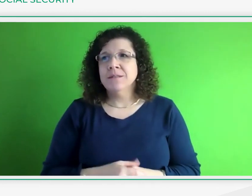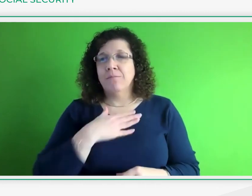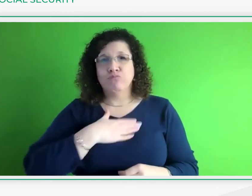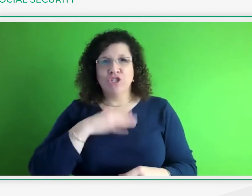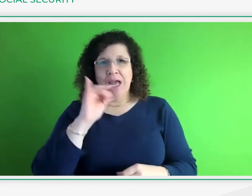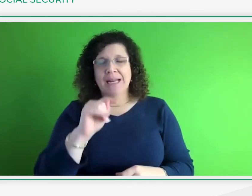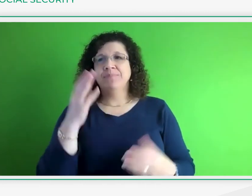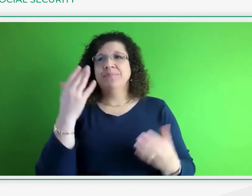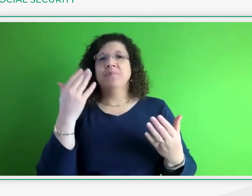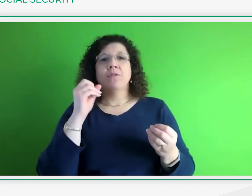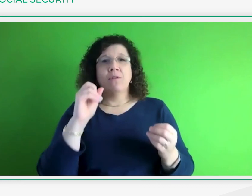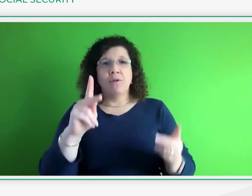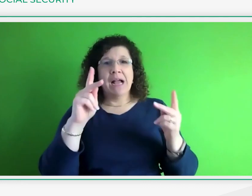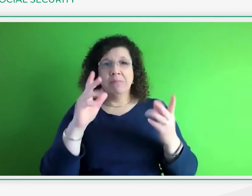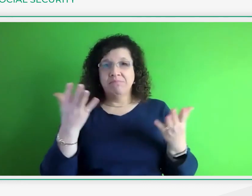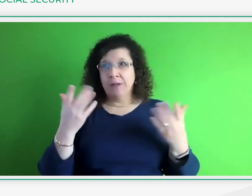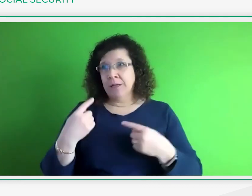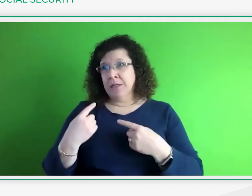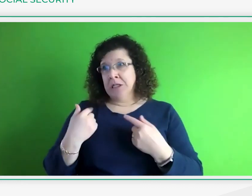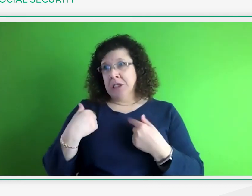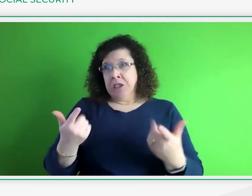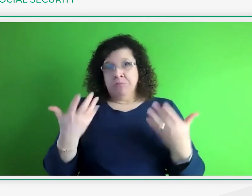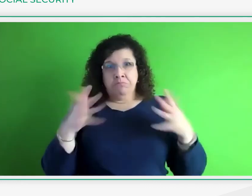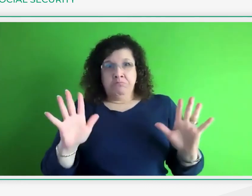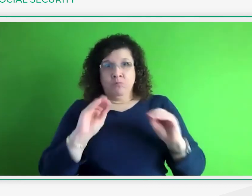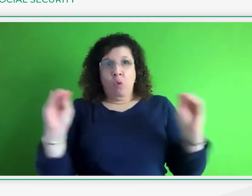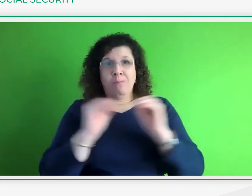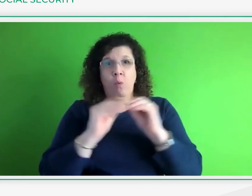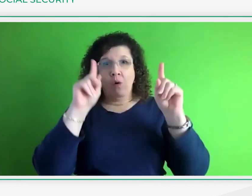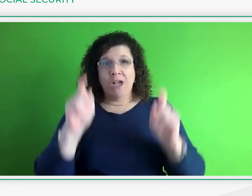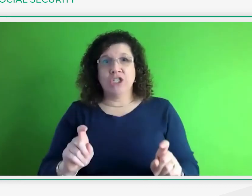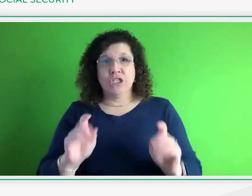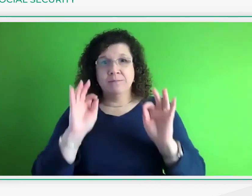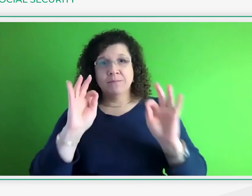I greatly appreciate it. And, so far, it looks like there's no more questions.